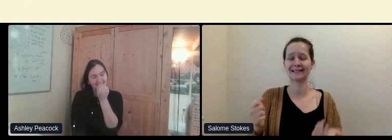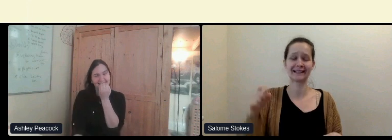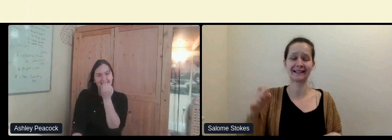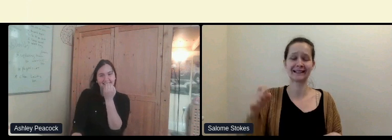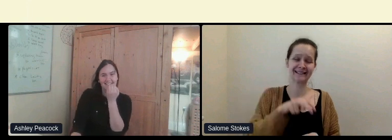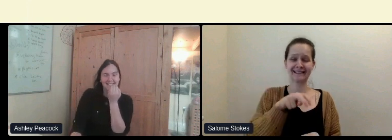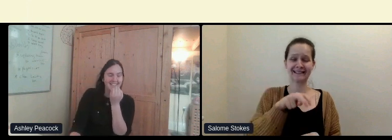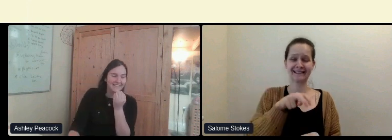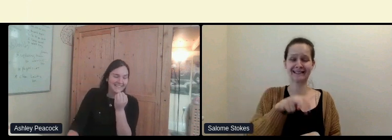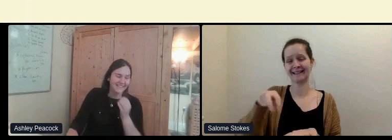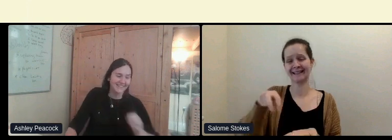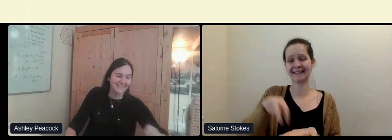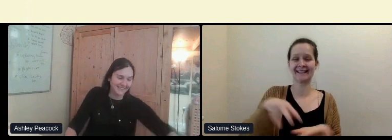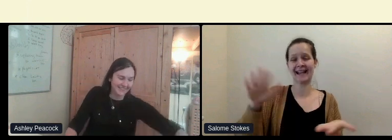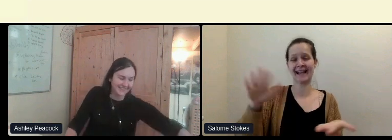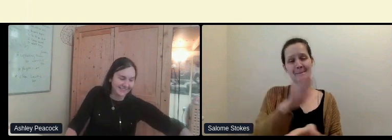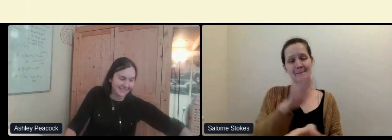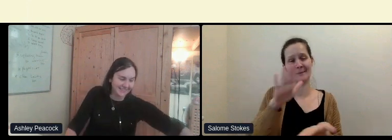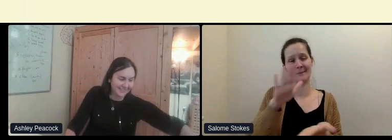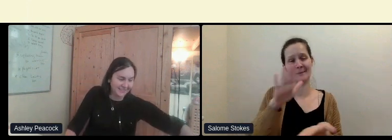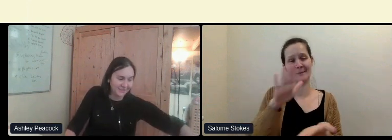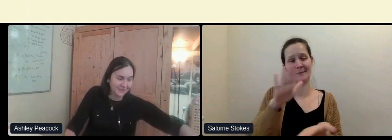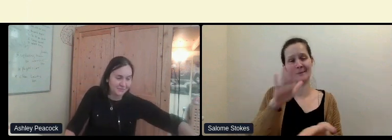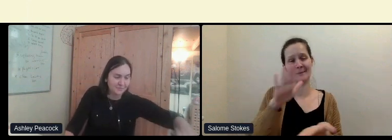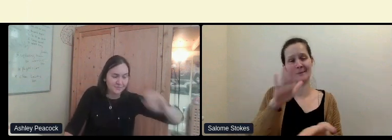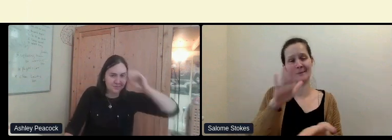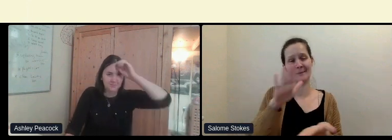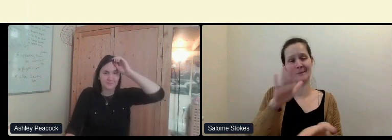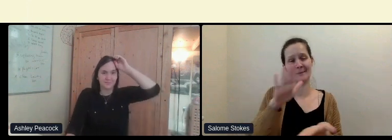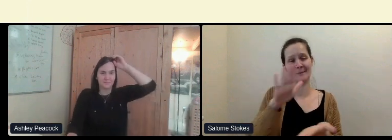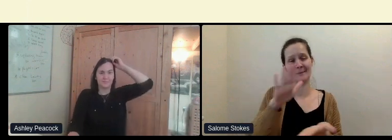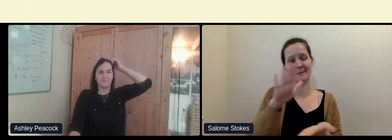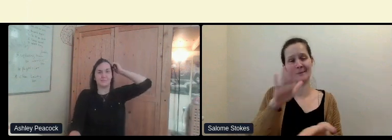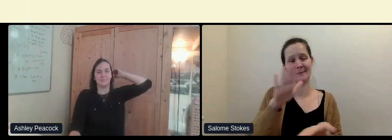we want everyone to be happy. Enjoy their jobs. Not feel super stressed out by being at work.